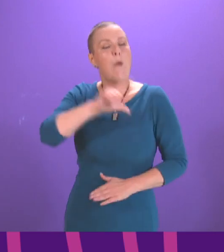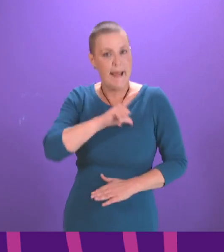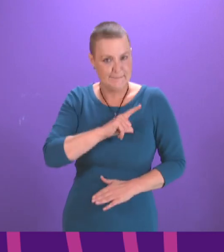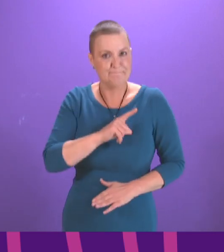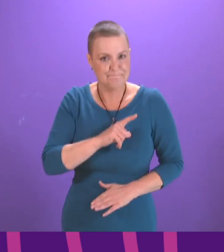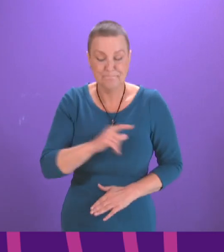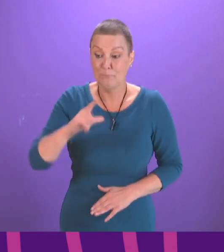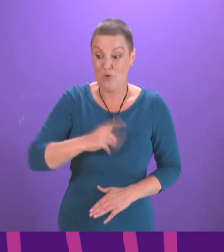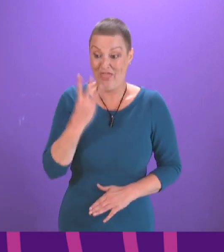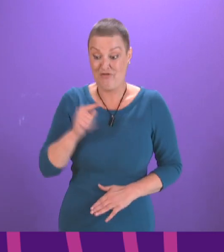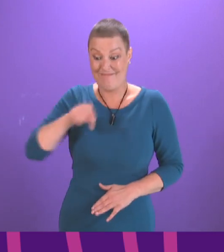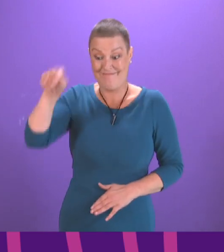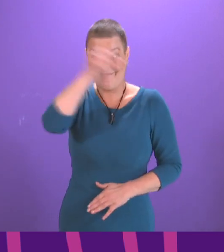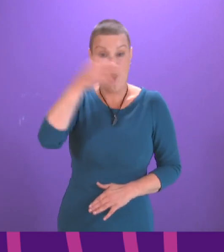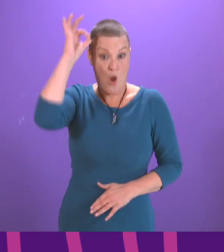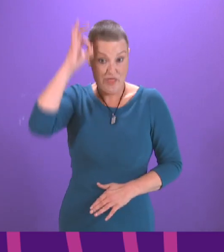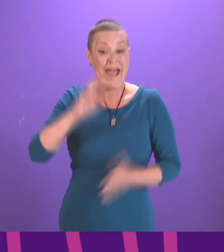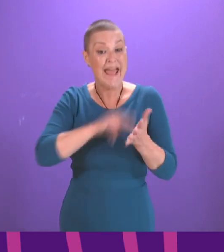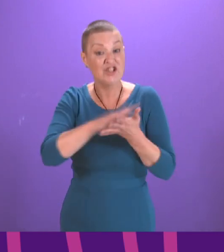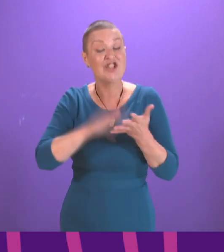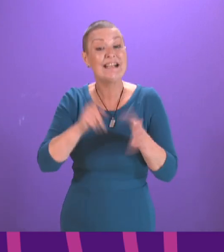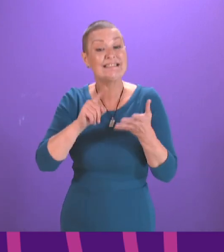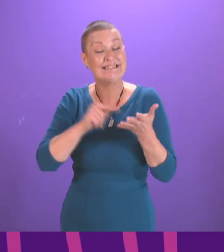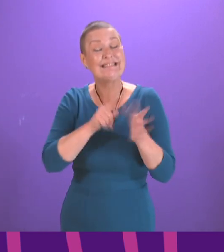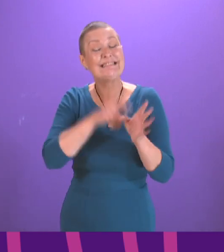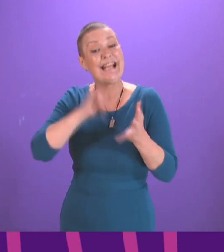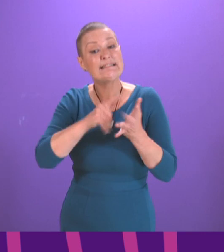of the three authorities, NHS Tayside and the police that close partnership working